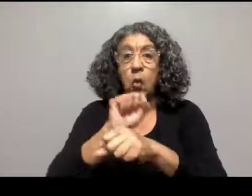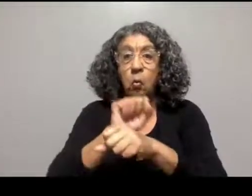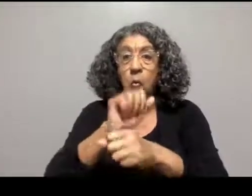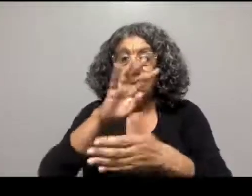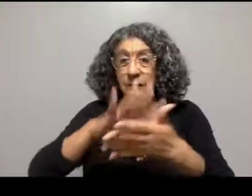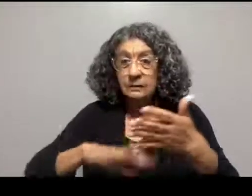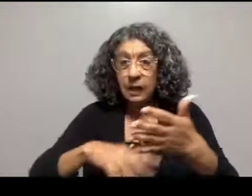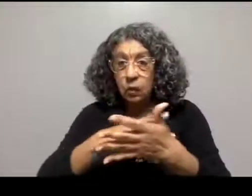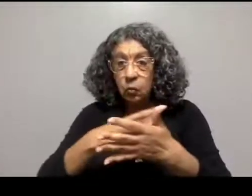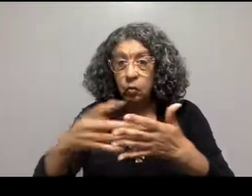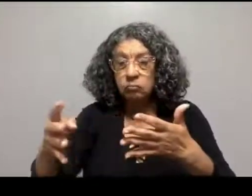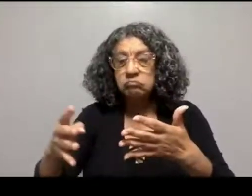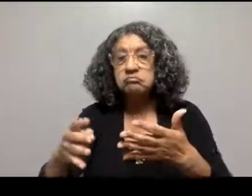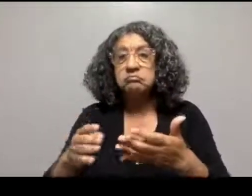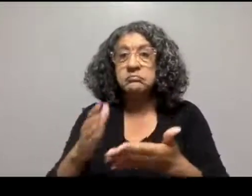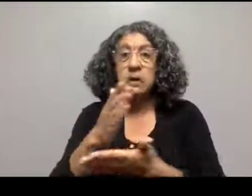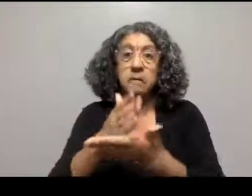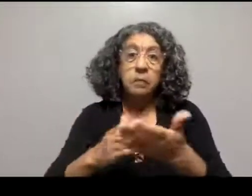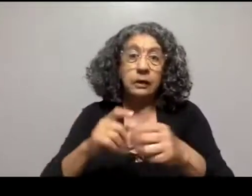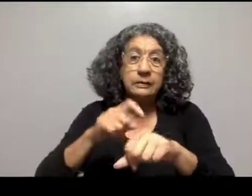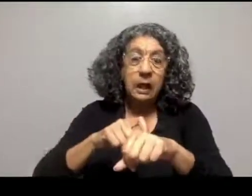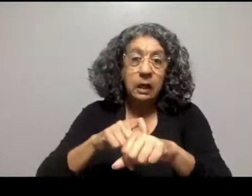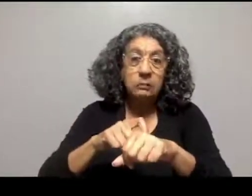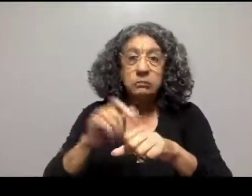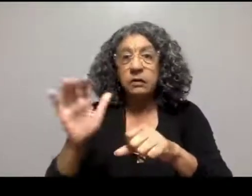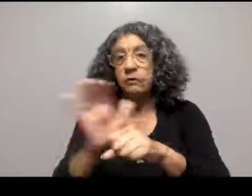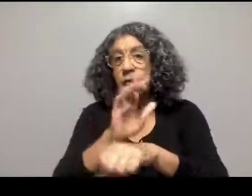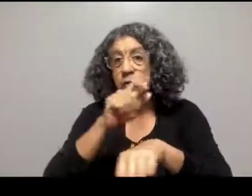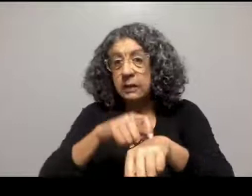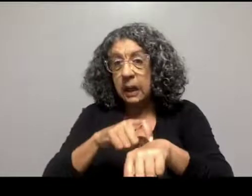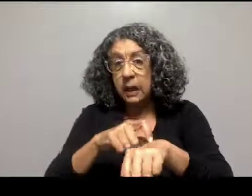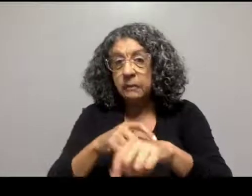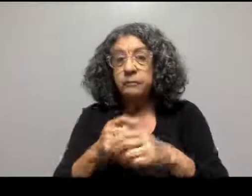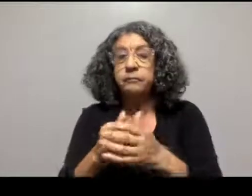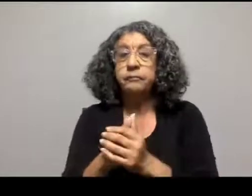your work schedule whether it's part-time or full-time